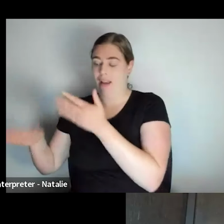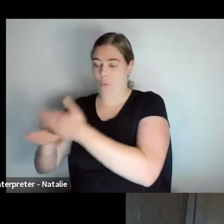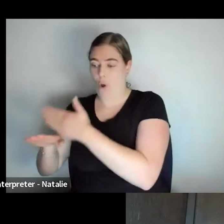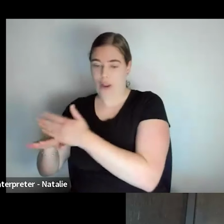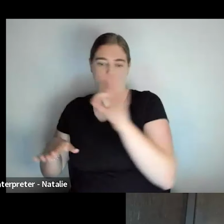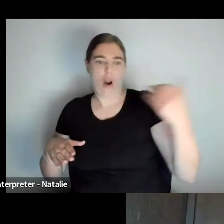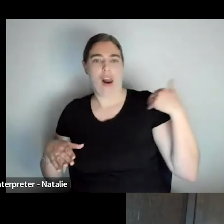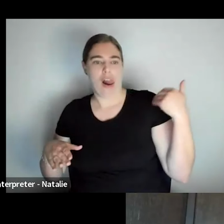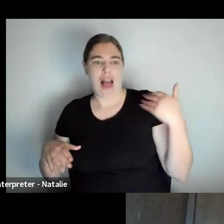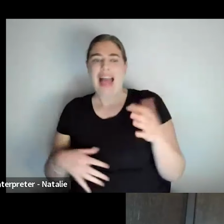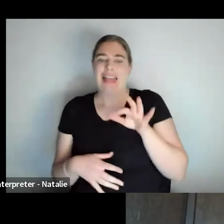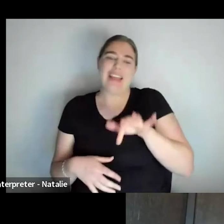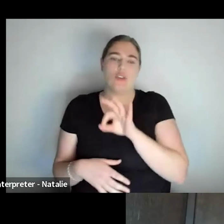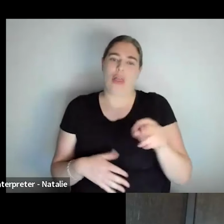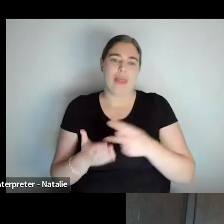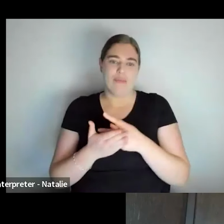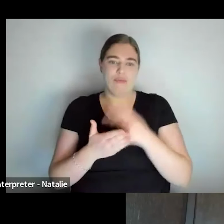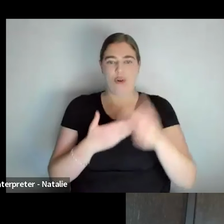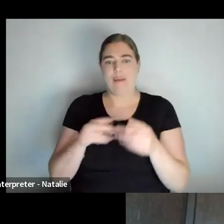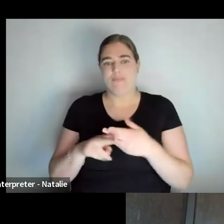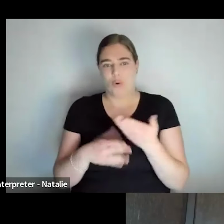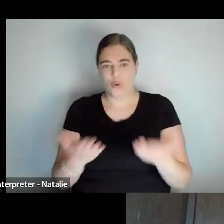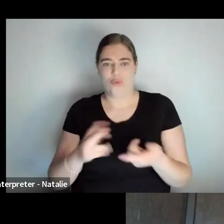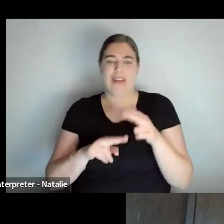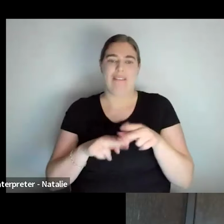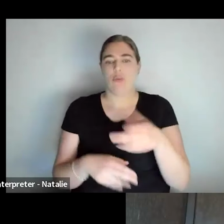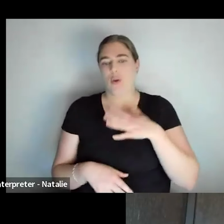this is probably not the program for you either. Just going to